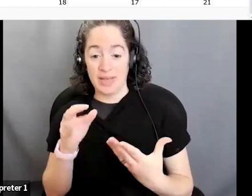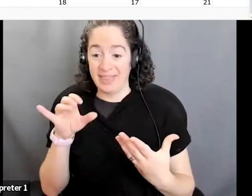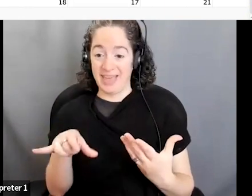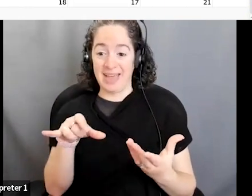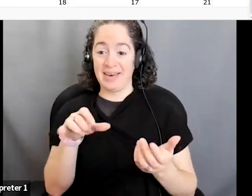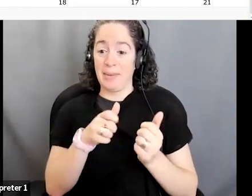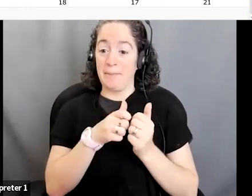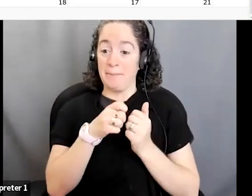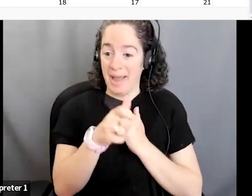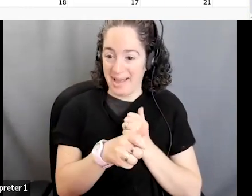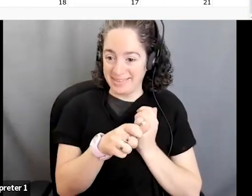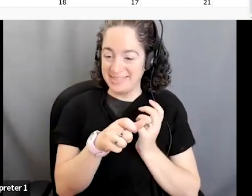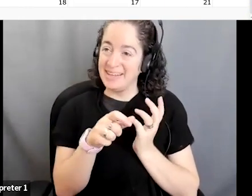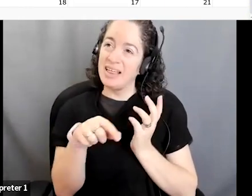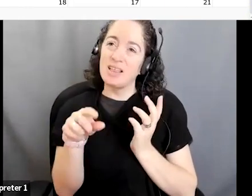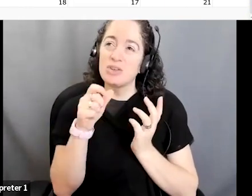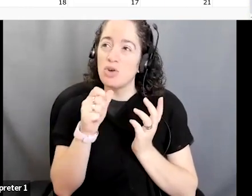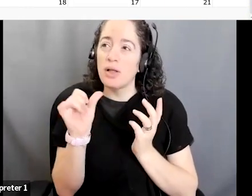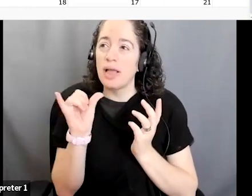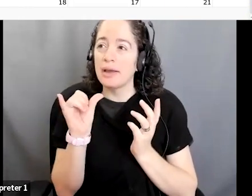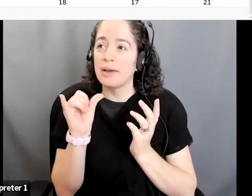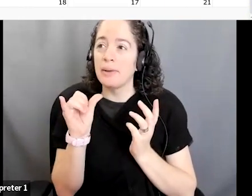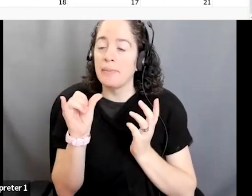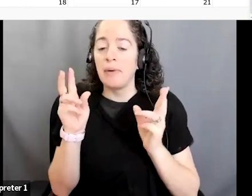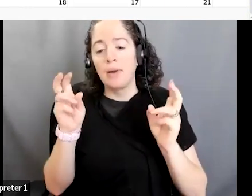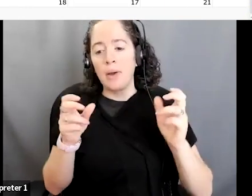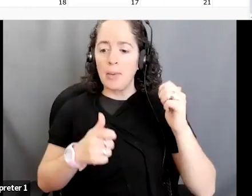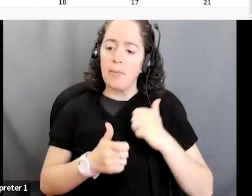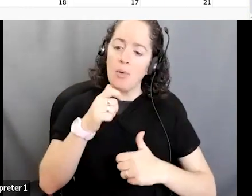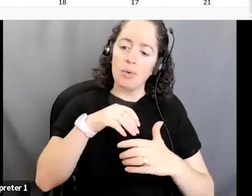is not what I would consider most accessible versus least accessible